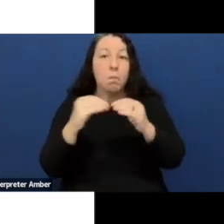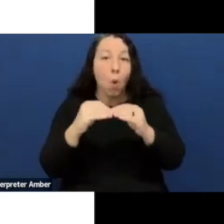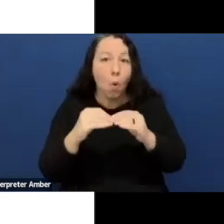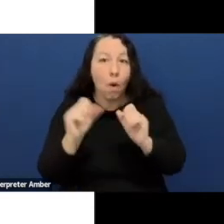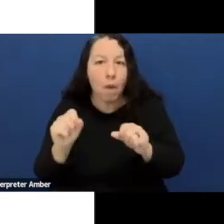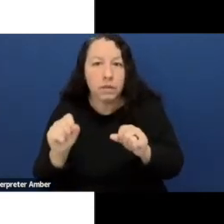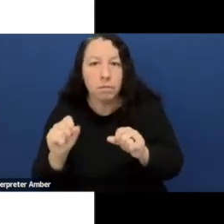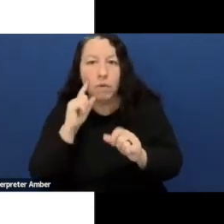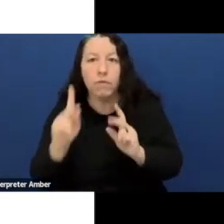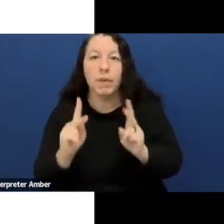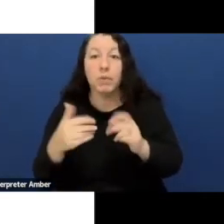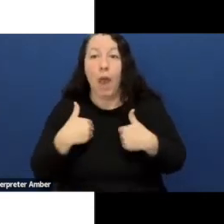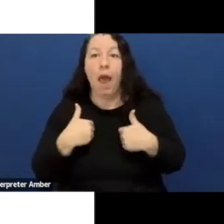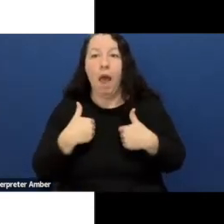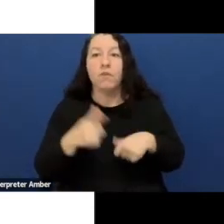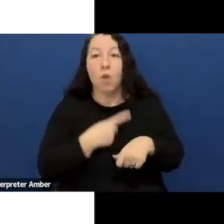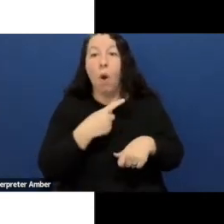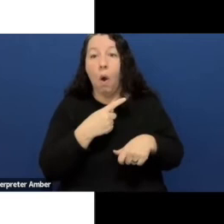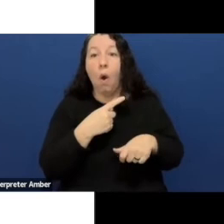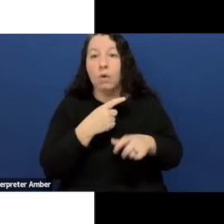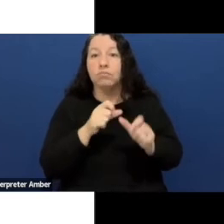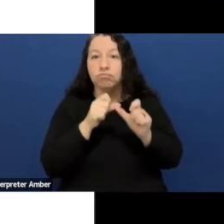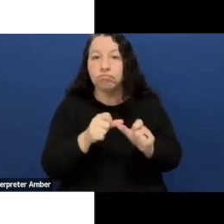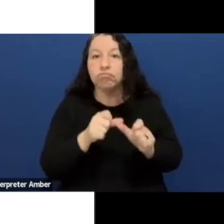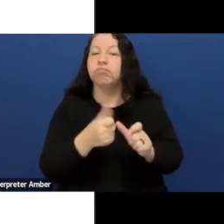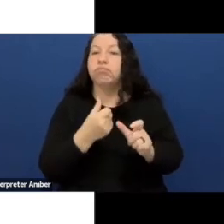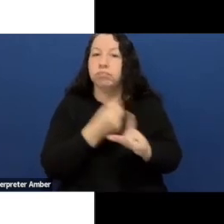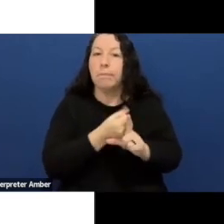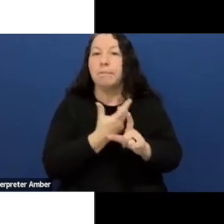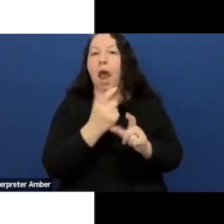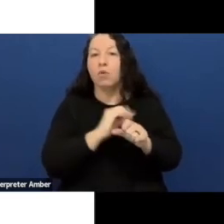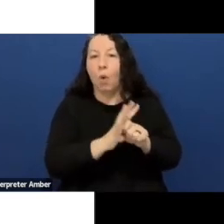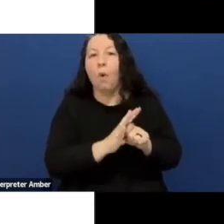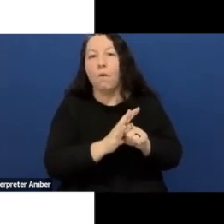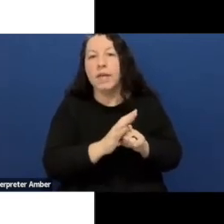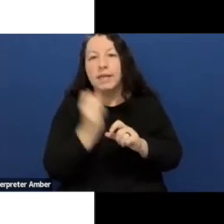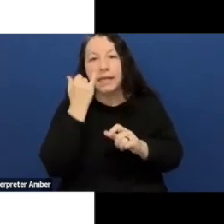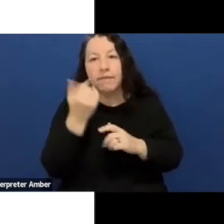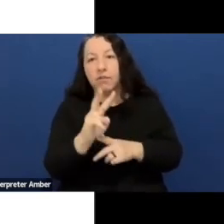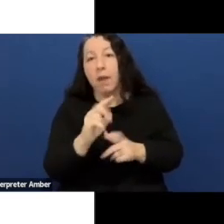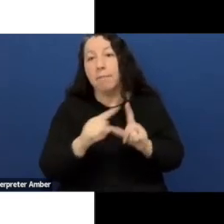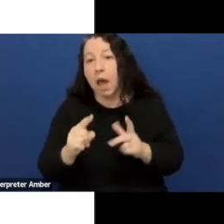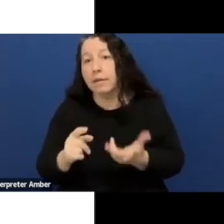people with HIV were 1.7 times as likely to have Long COVID compared to people who didn't